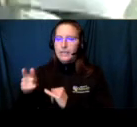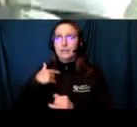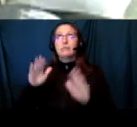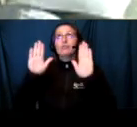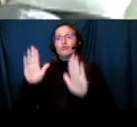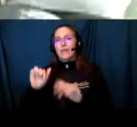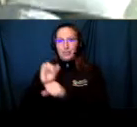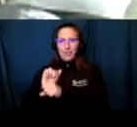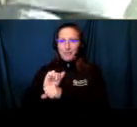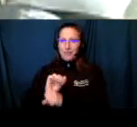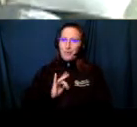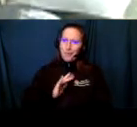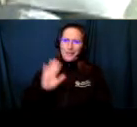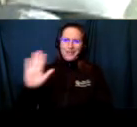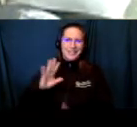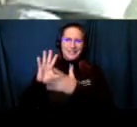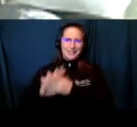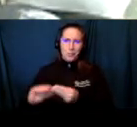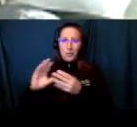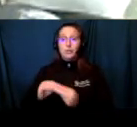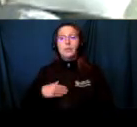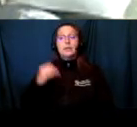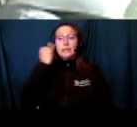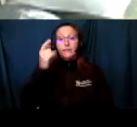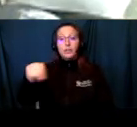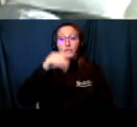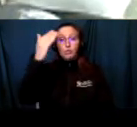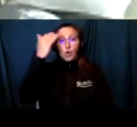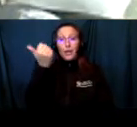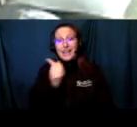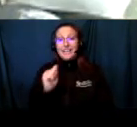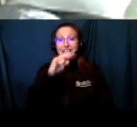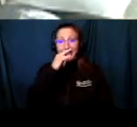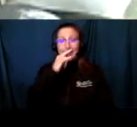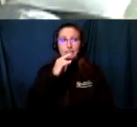such a cool story. So if you know of kids that you think would be great